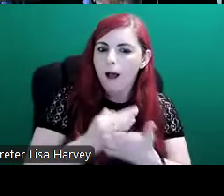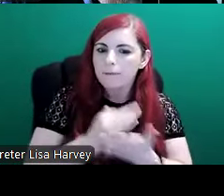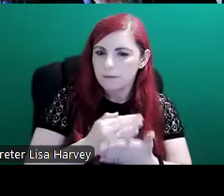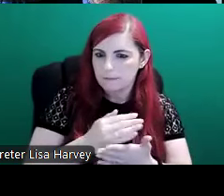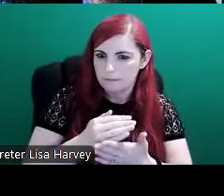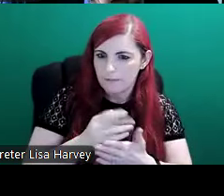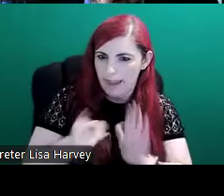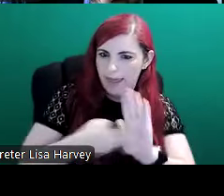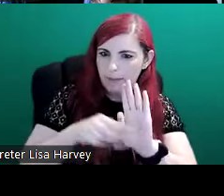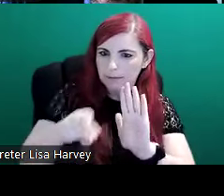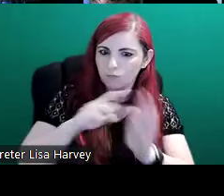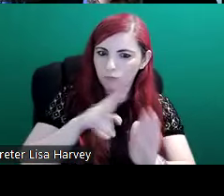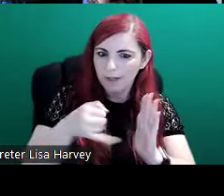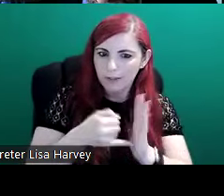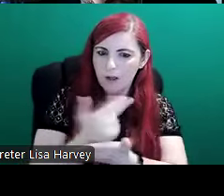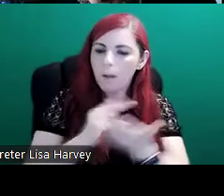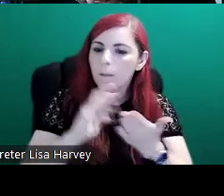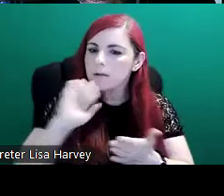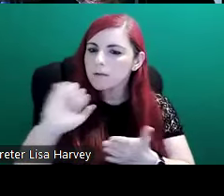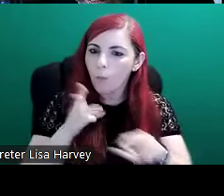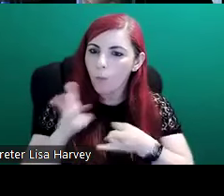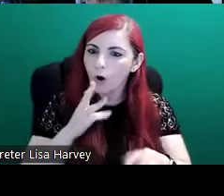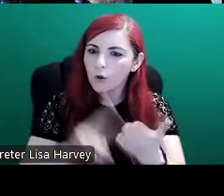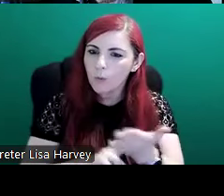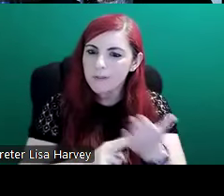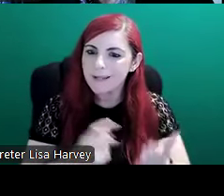account of her work in stained glass, while Mainie Jellett's religious paintings are